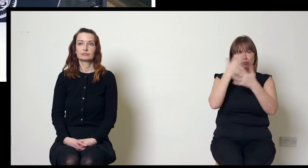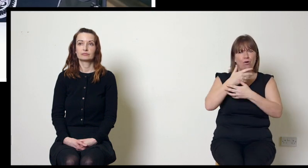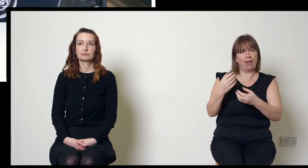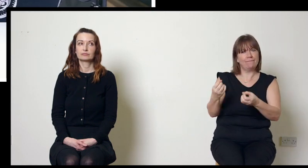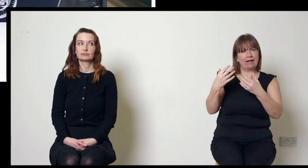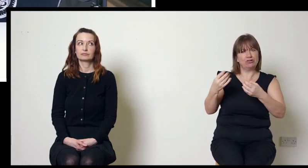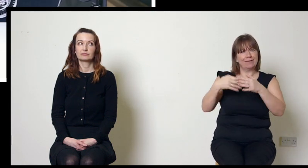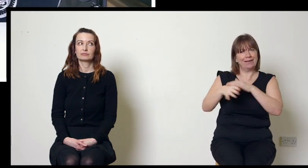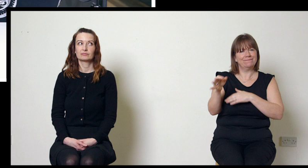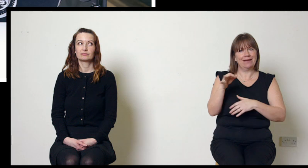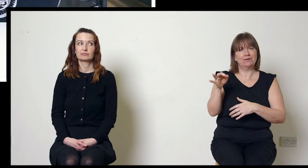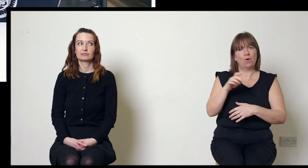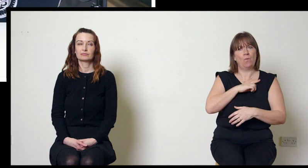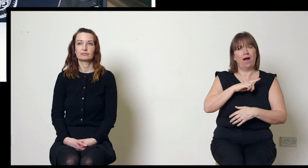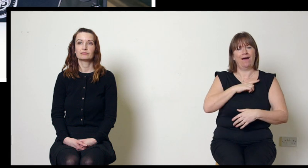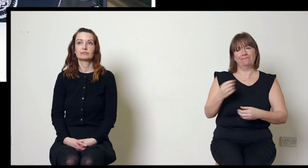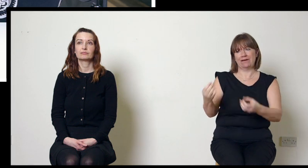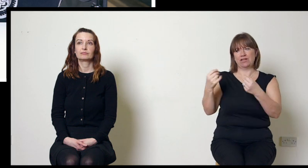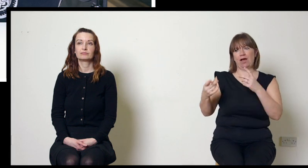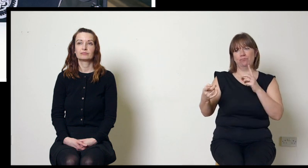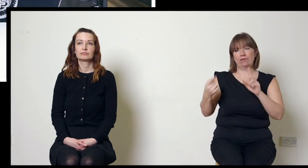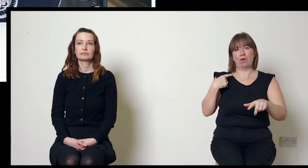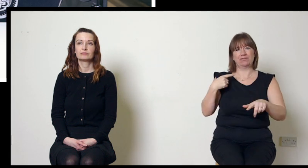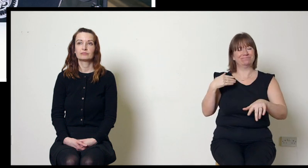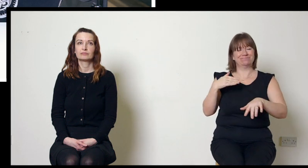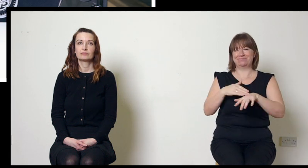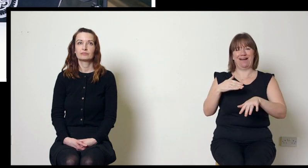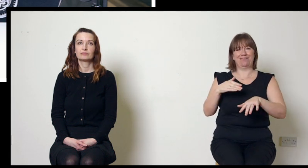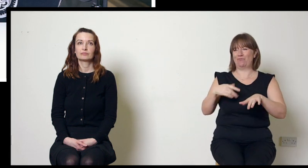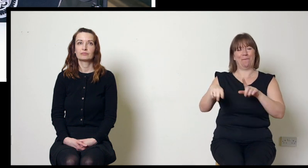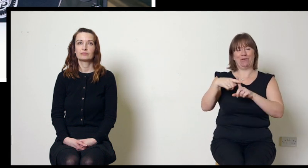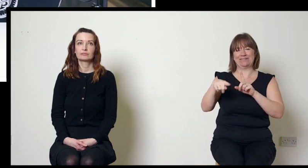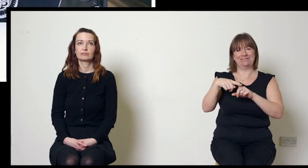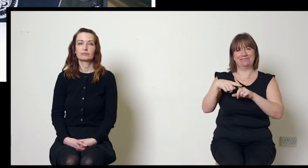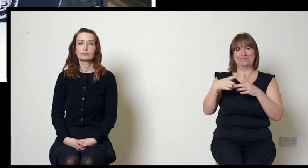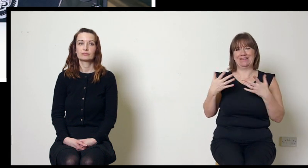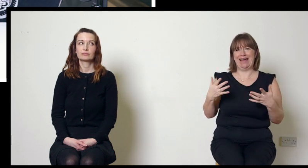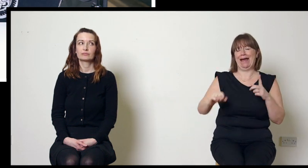lights in the village because she has a response to that that isn't necessarily positive and it really impacts on her life.